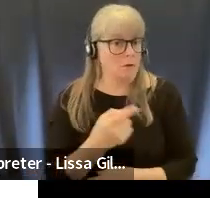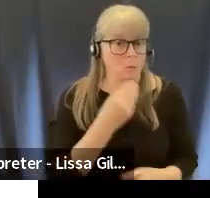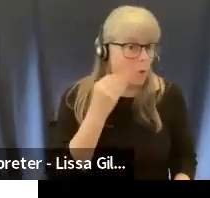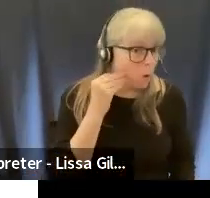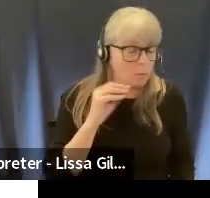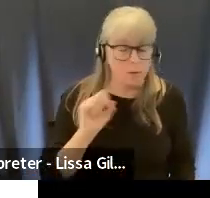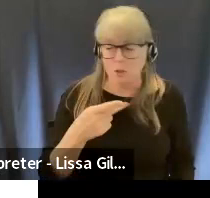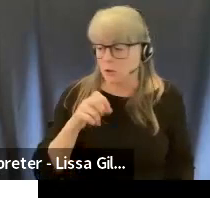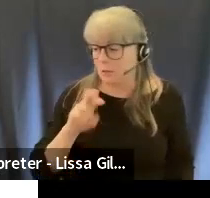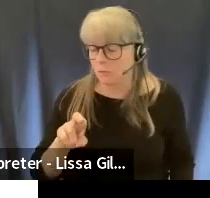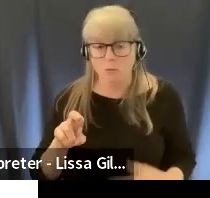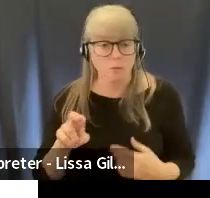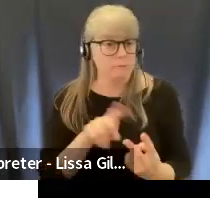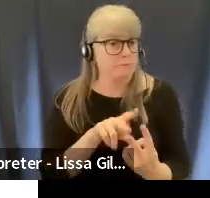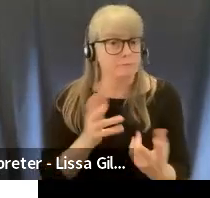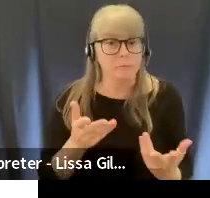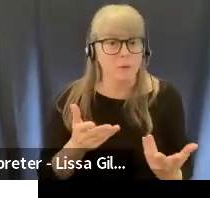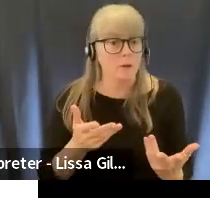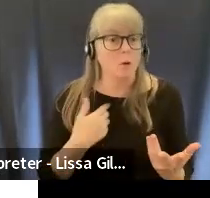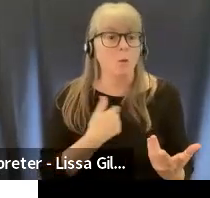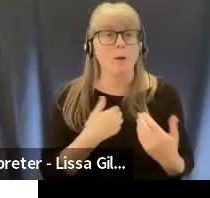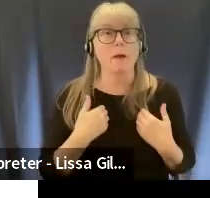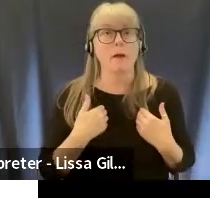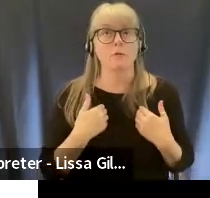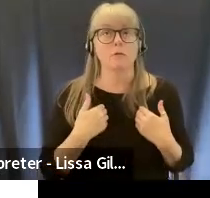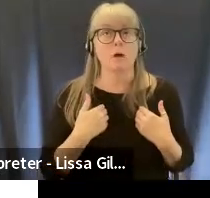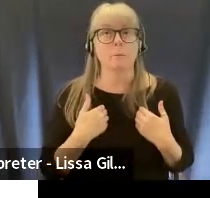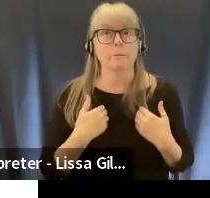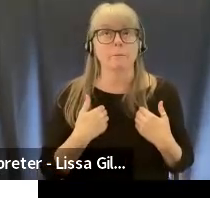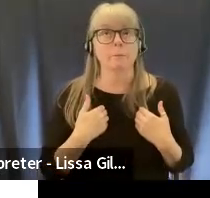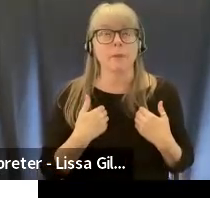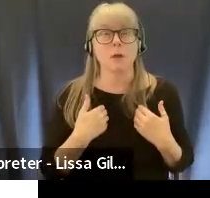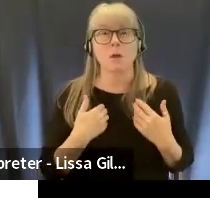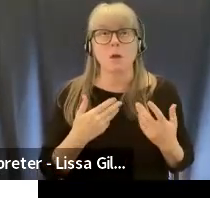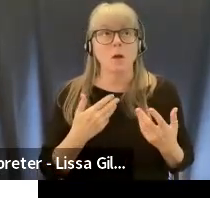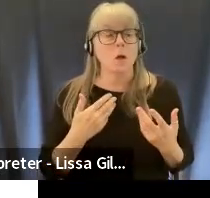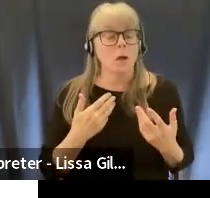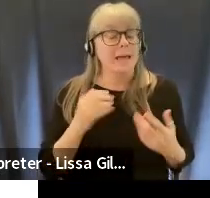from various sources, and then we began to deliver that to someone's home or to a shelter.